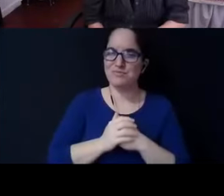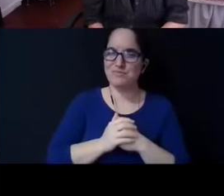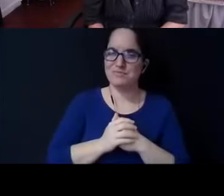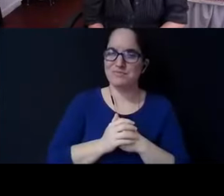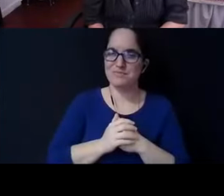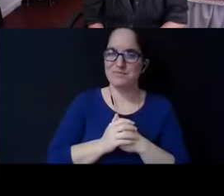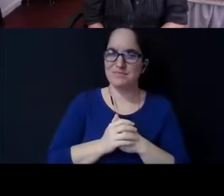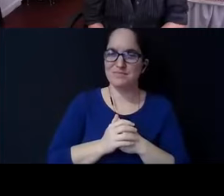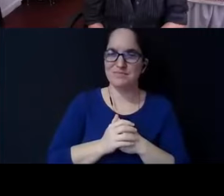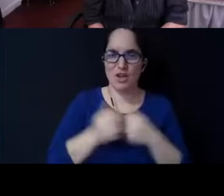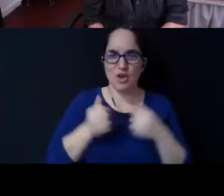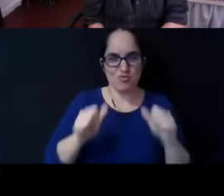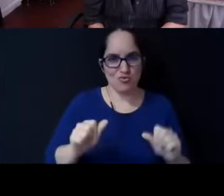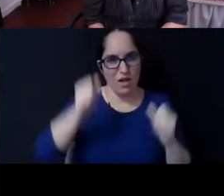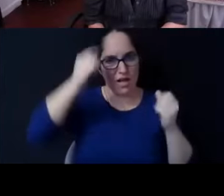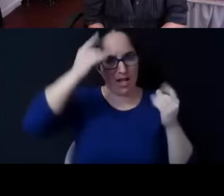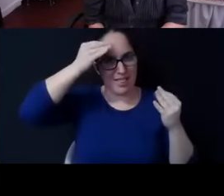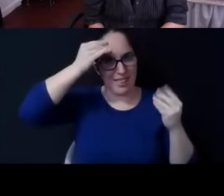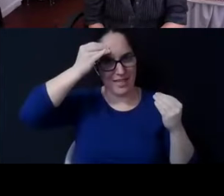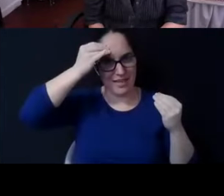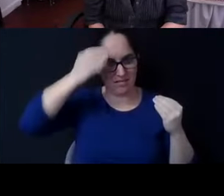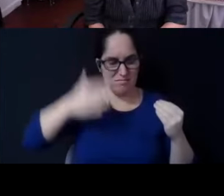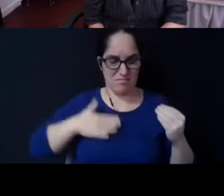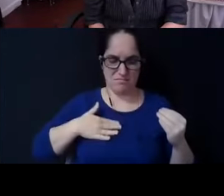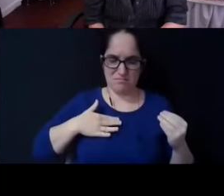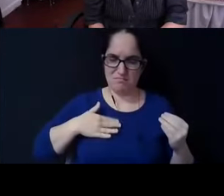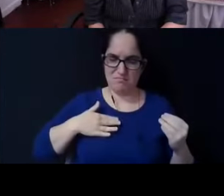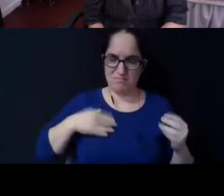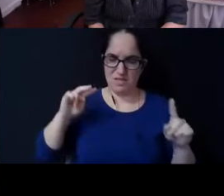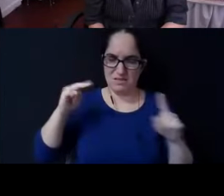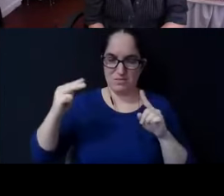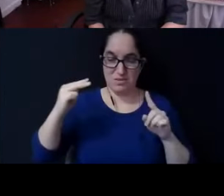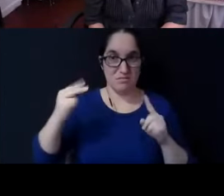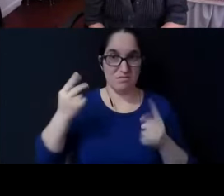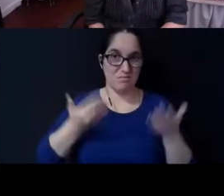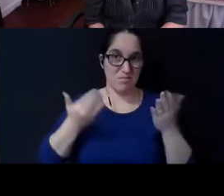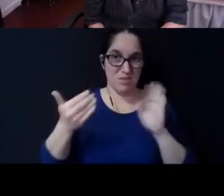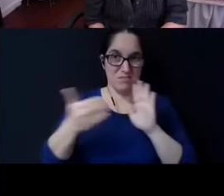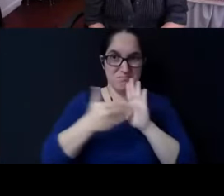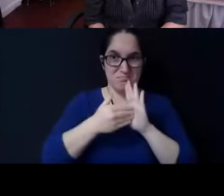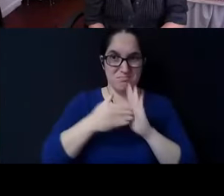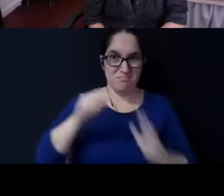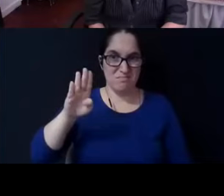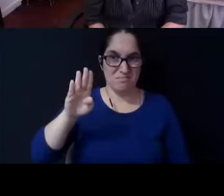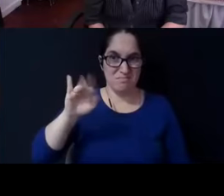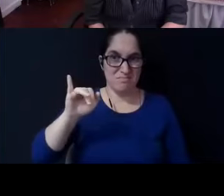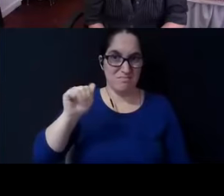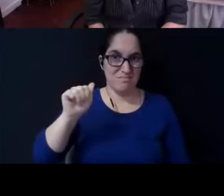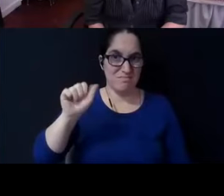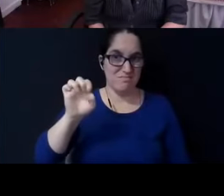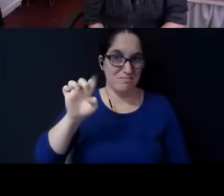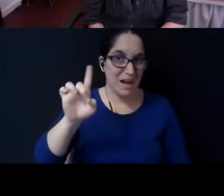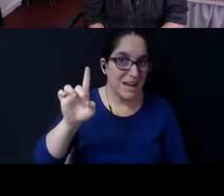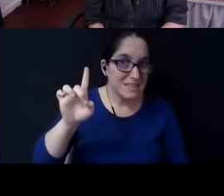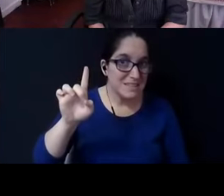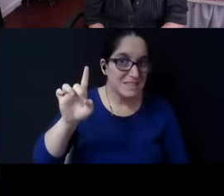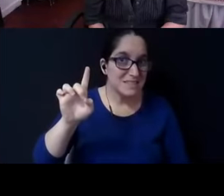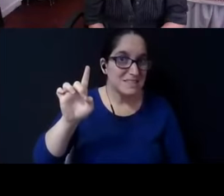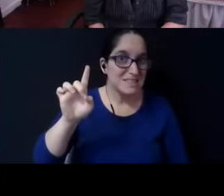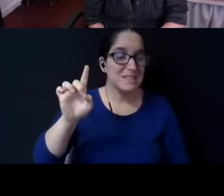of some of my perspective maybe being a little biased or or not. I'm bringing my insider's look